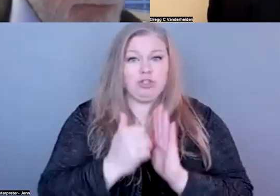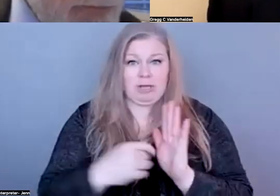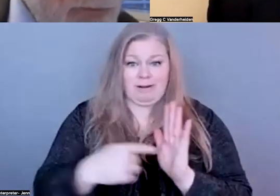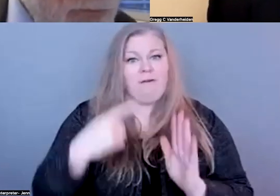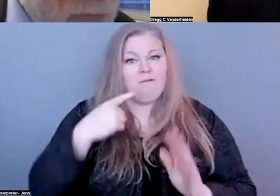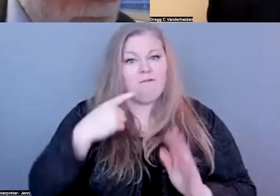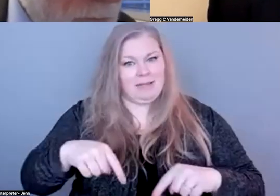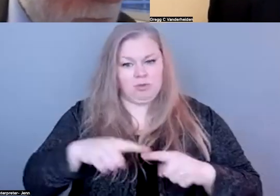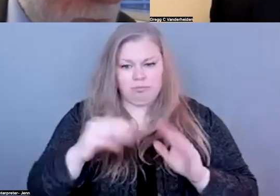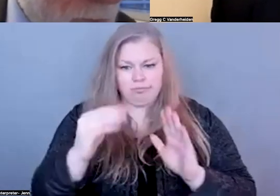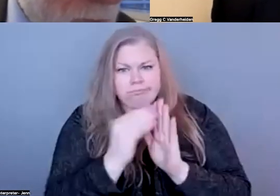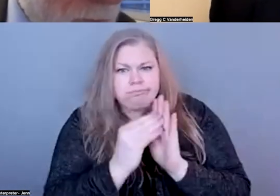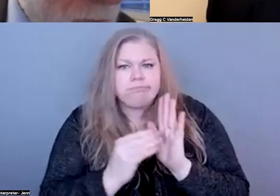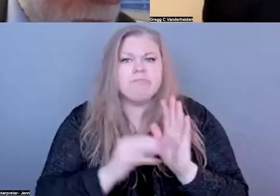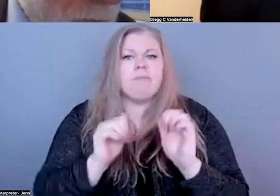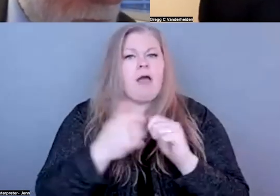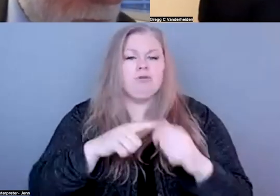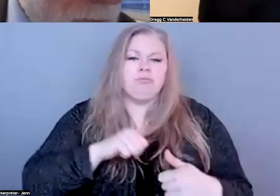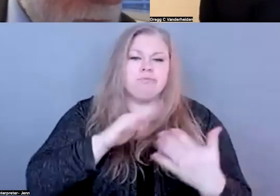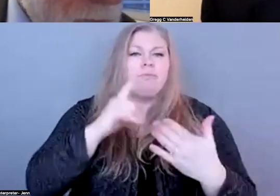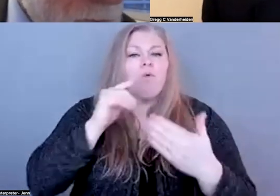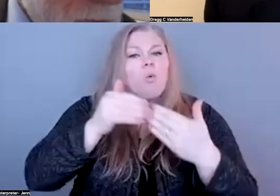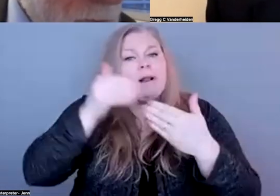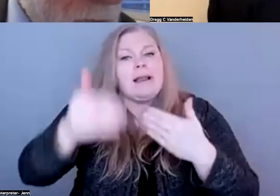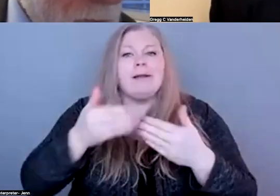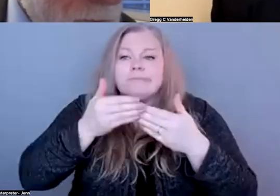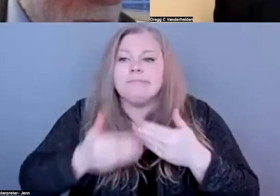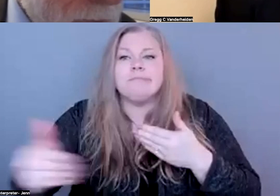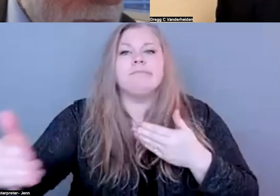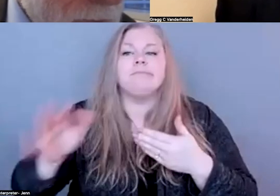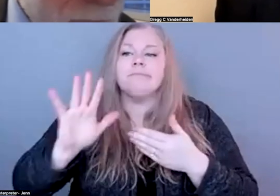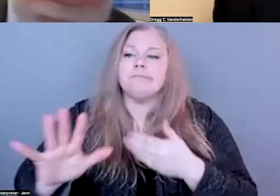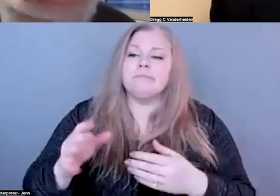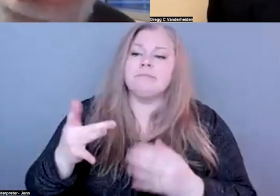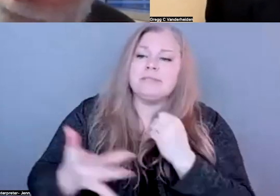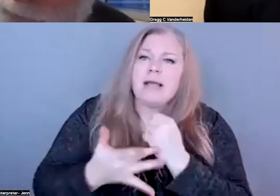address how to make the next-generation technologies accessible as they come out.